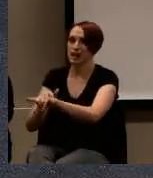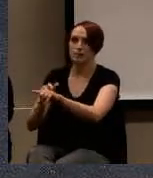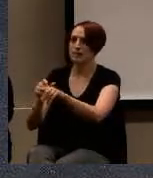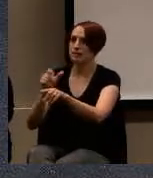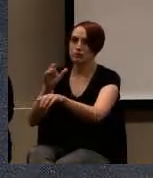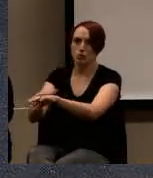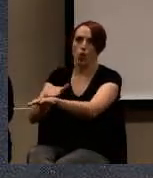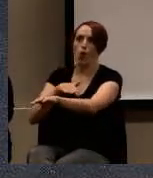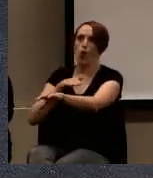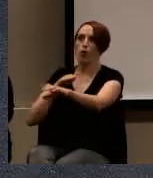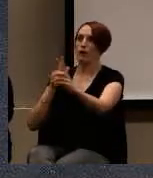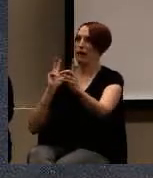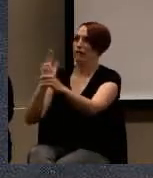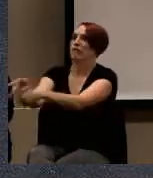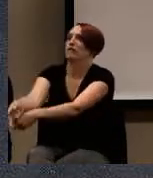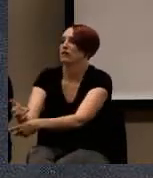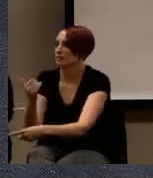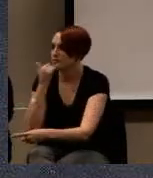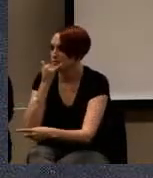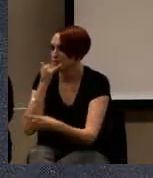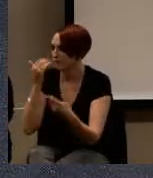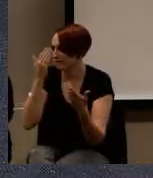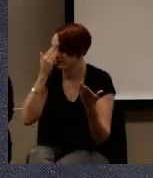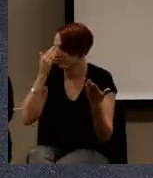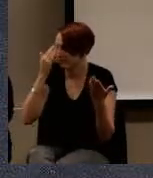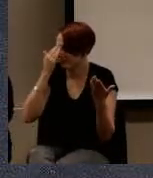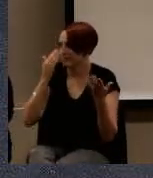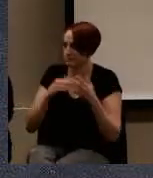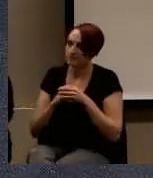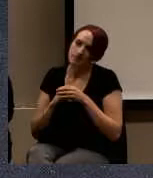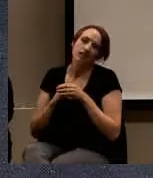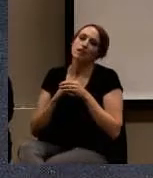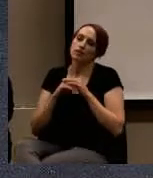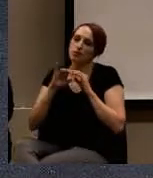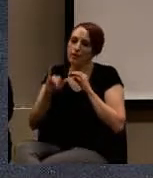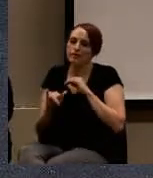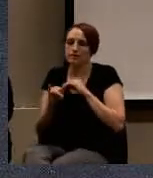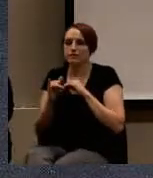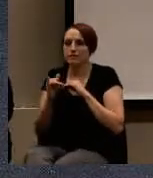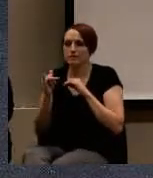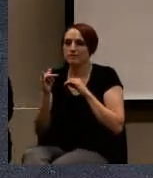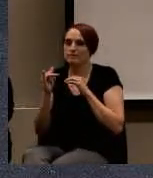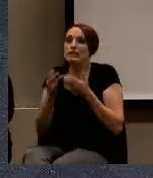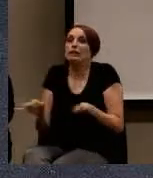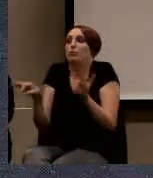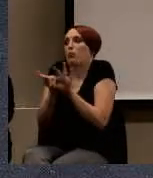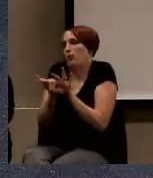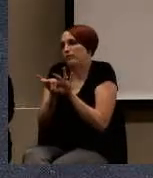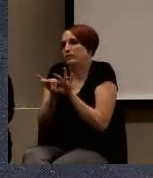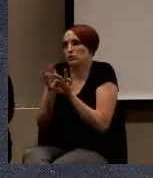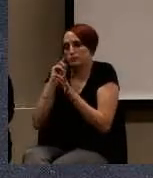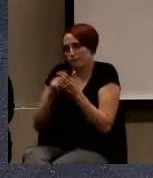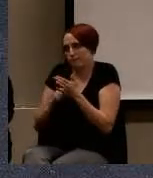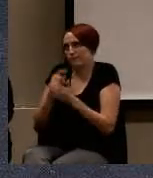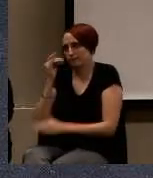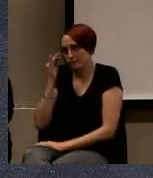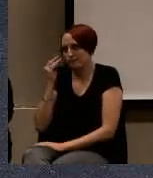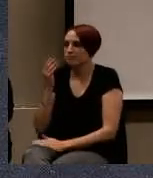to the point where you're not able to execute that command as quickly anymore. So, it's vitally important to get that information as